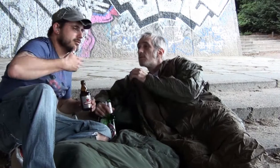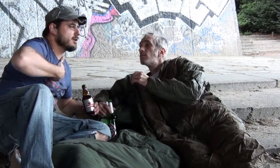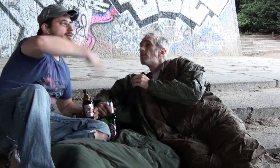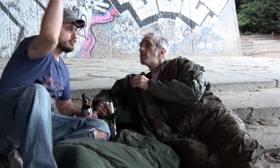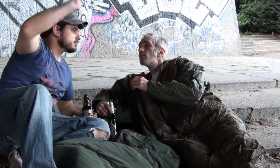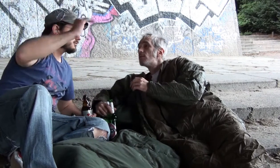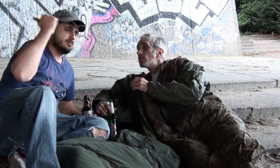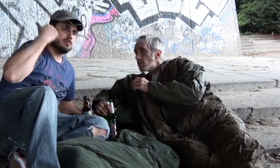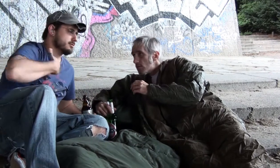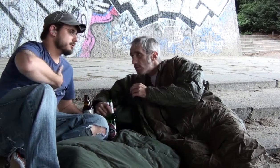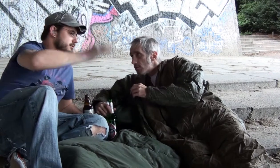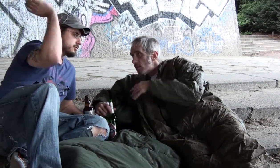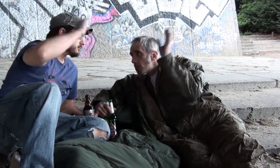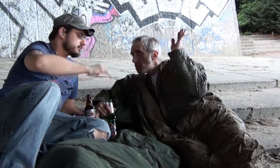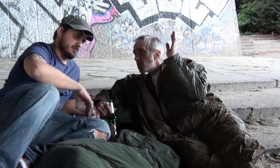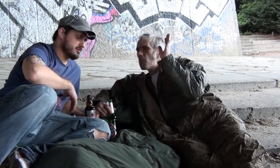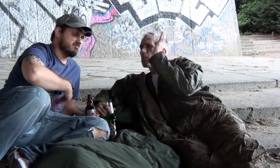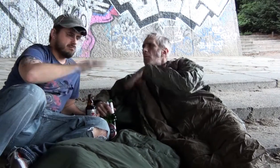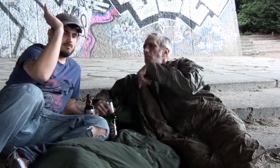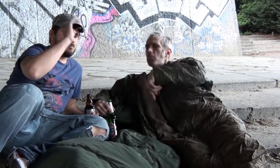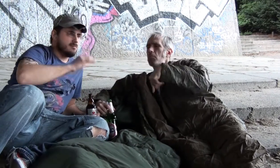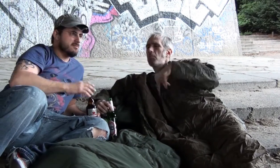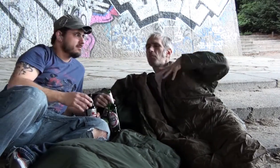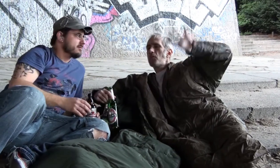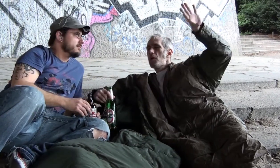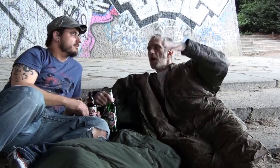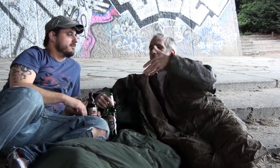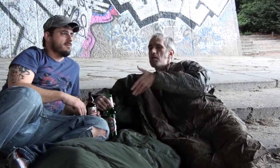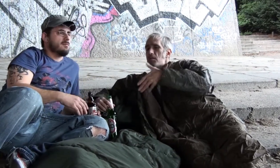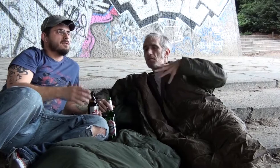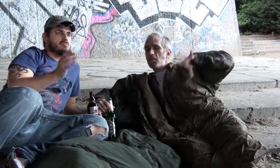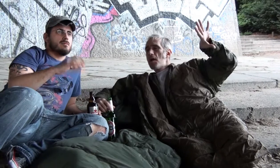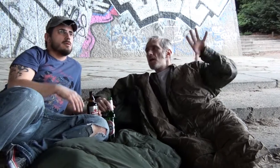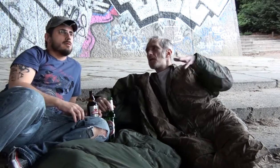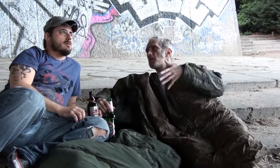I got kicked out. Kicked out? We got space available.